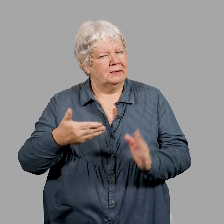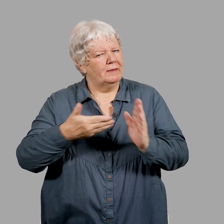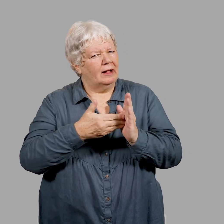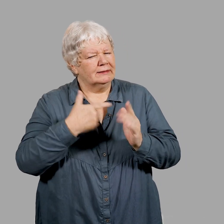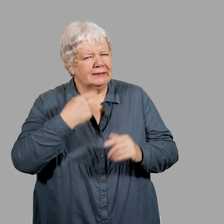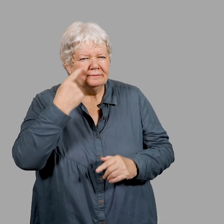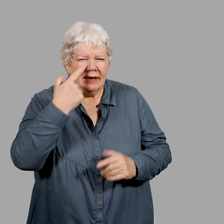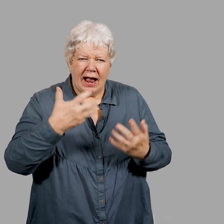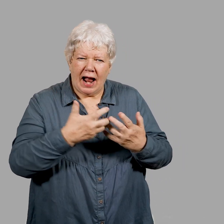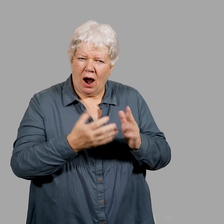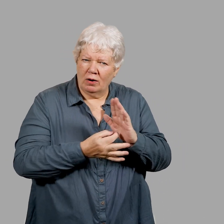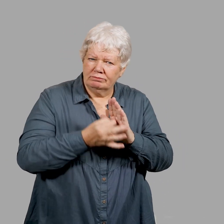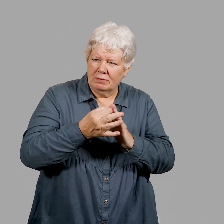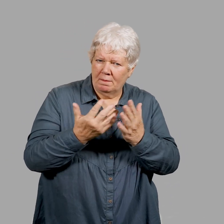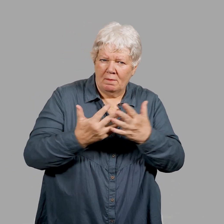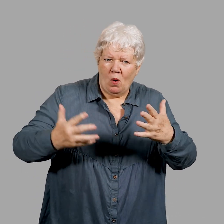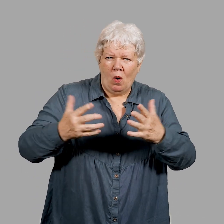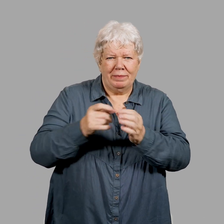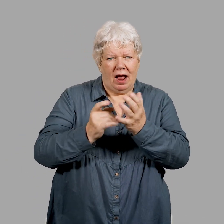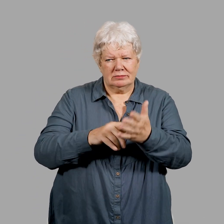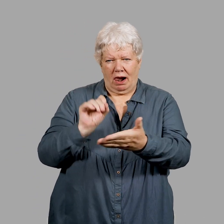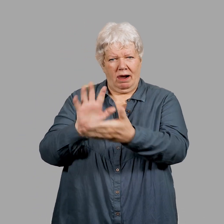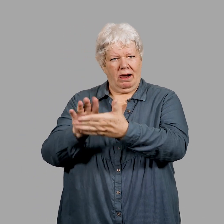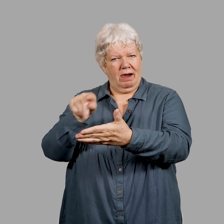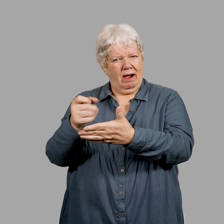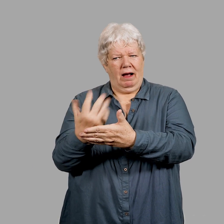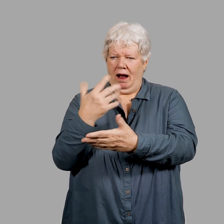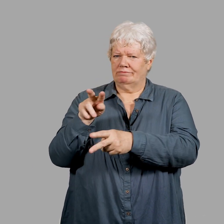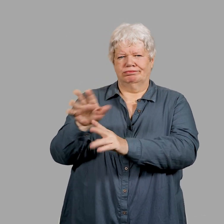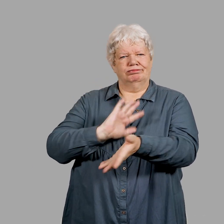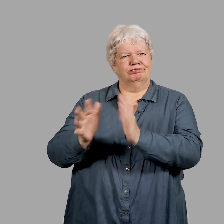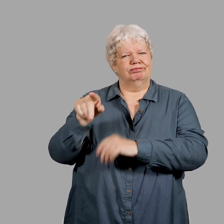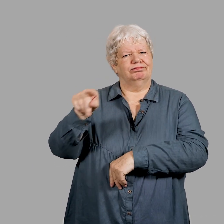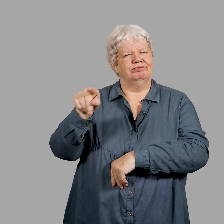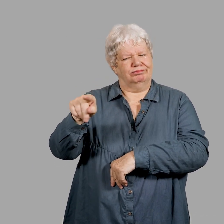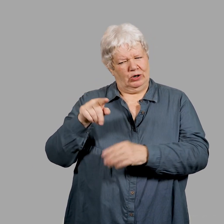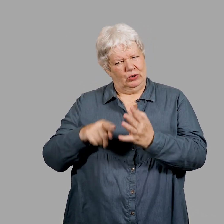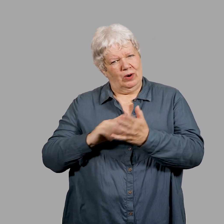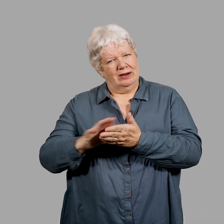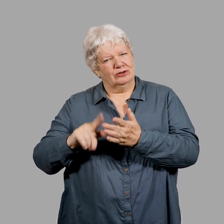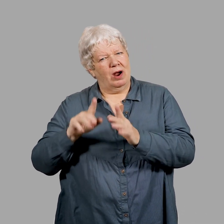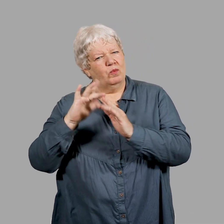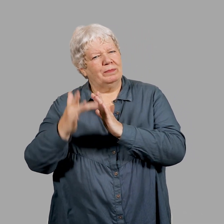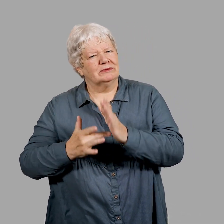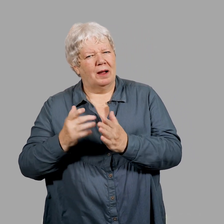Explore ways to increase the availability of BSL content on UHI’s website –